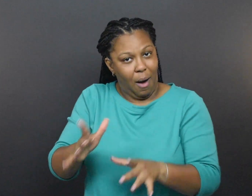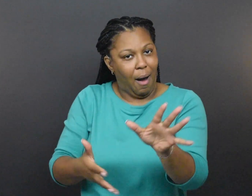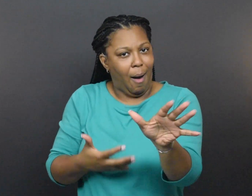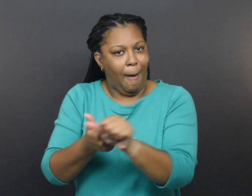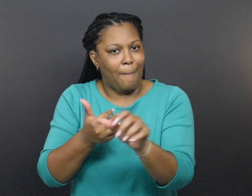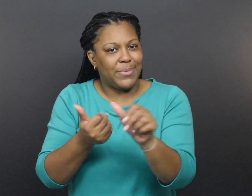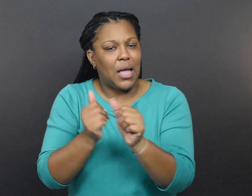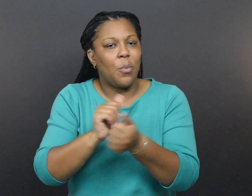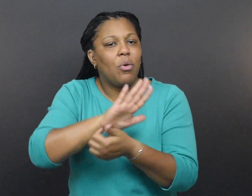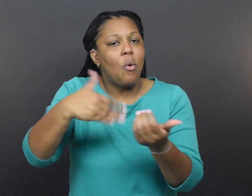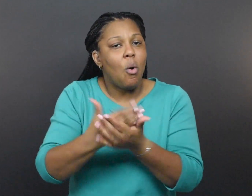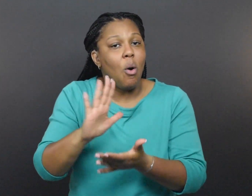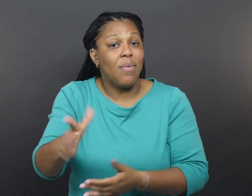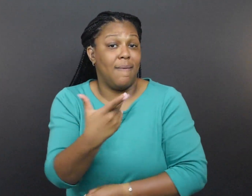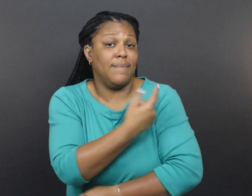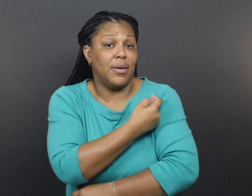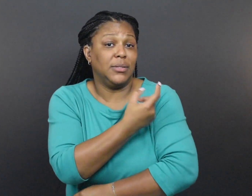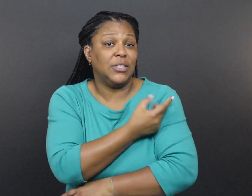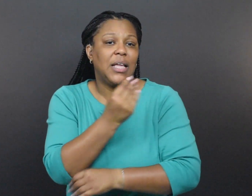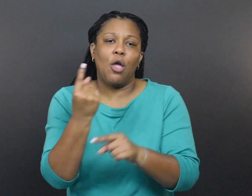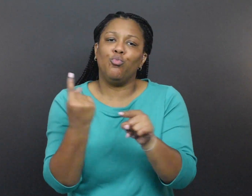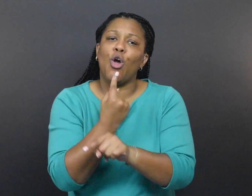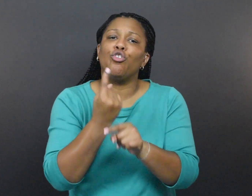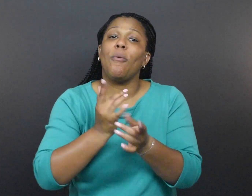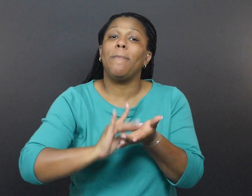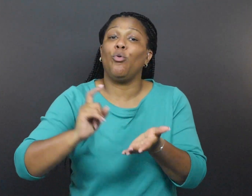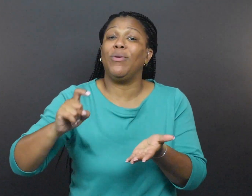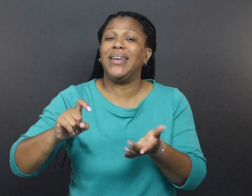their vaccinations and regular medical needs. •